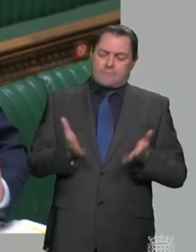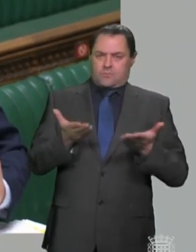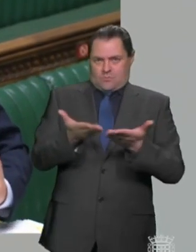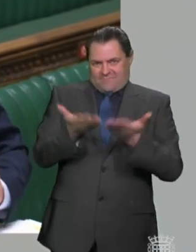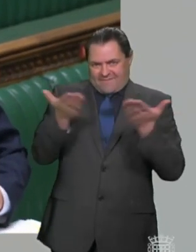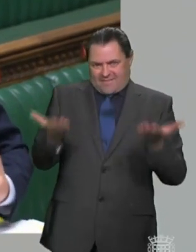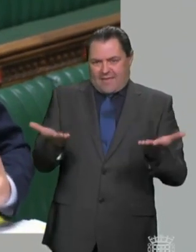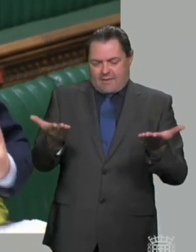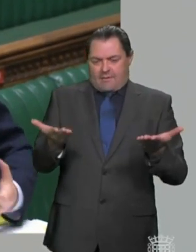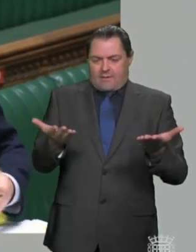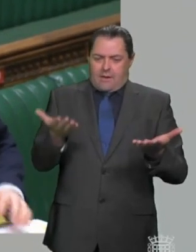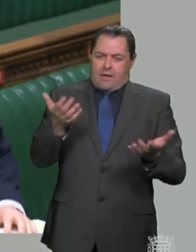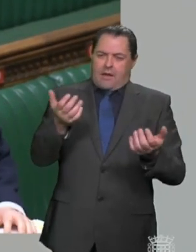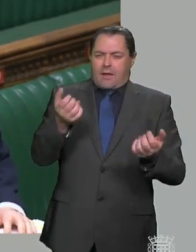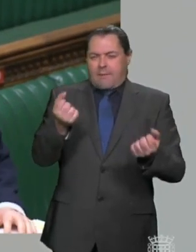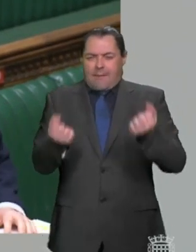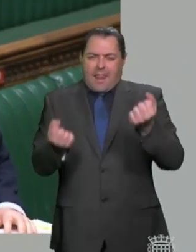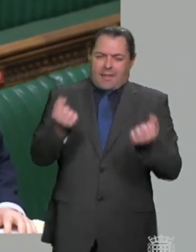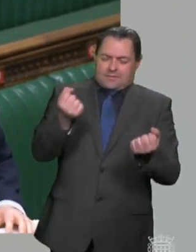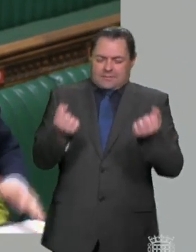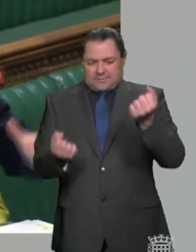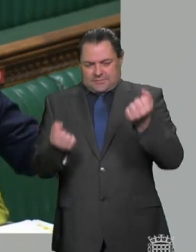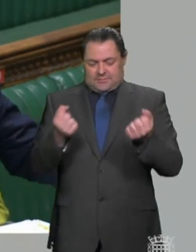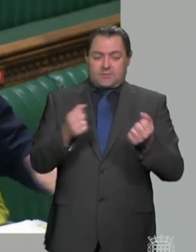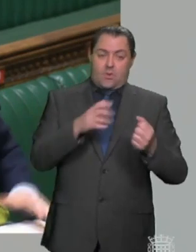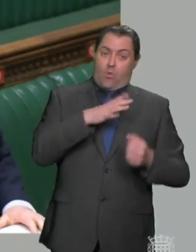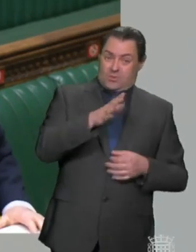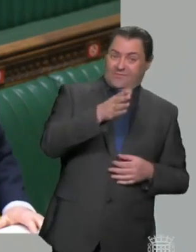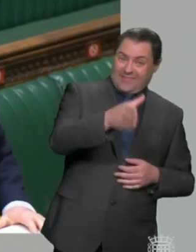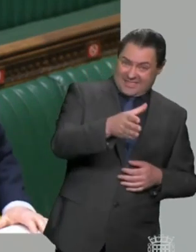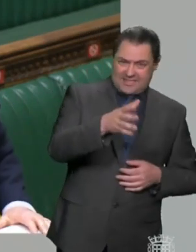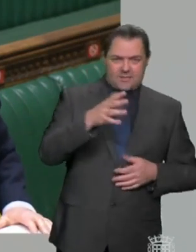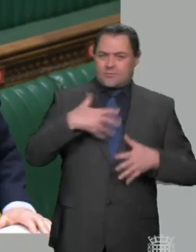those wholly legitimate feelings with the need to manage the risk of infection,